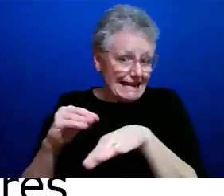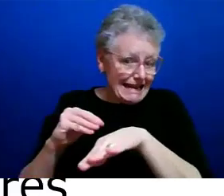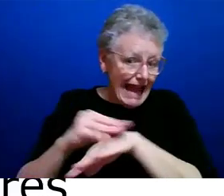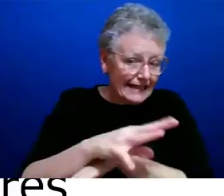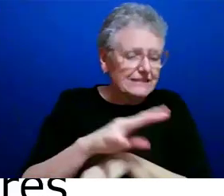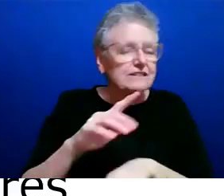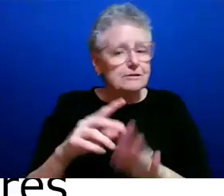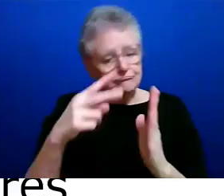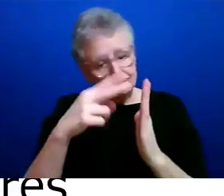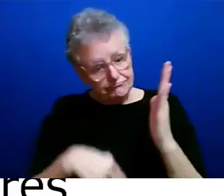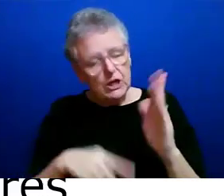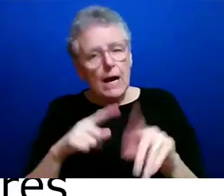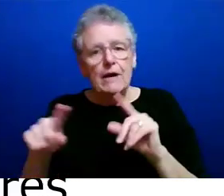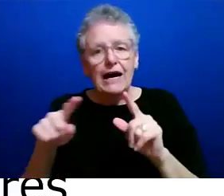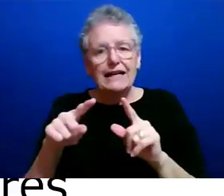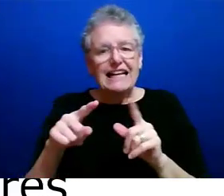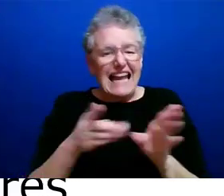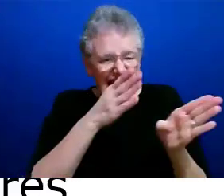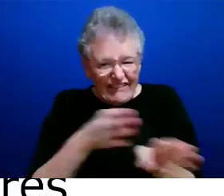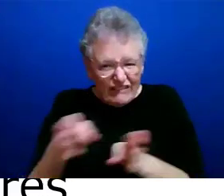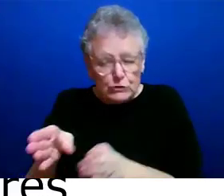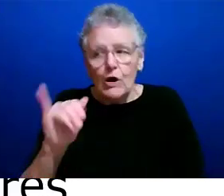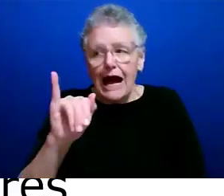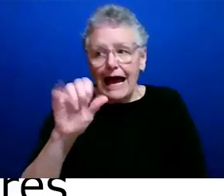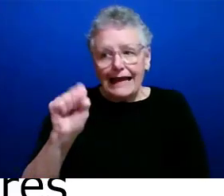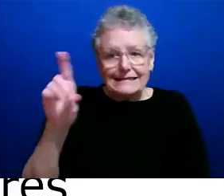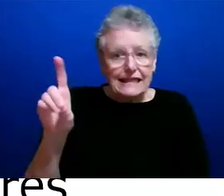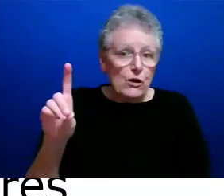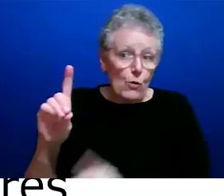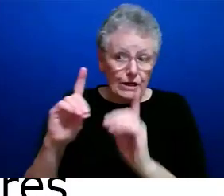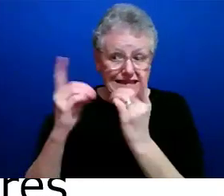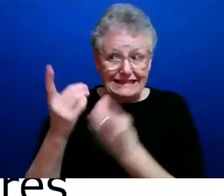But individual ISDs and/or districts